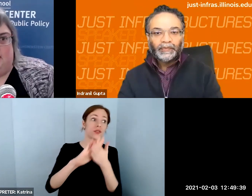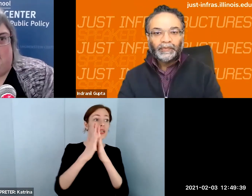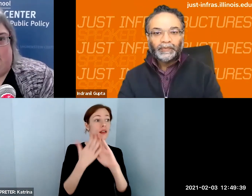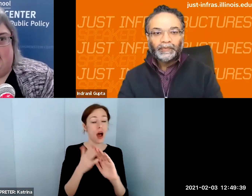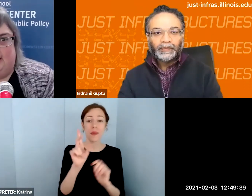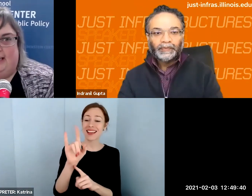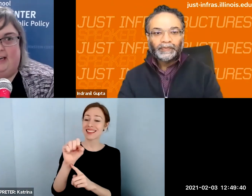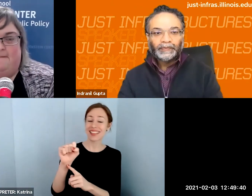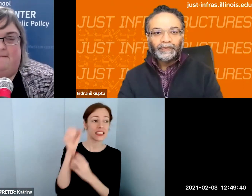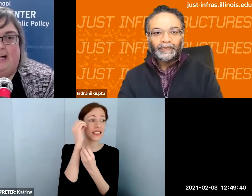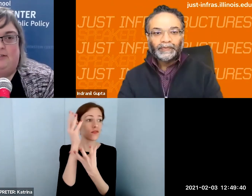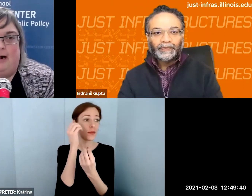Get a fast router.